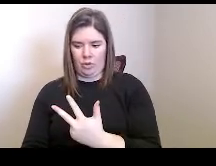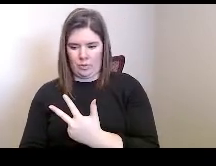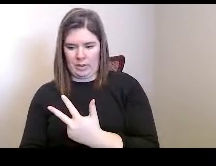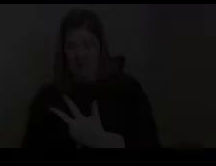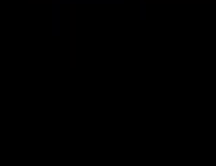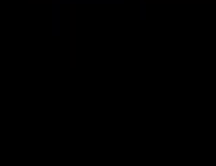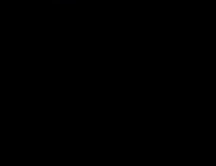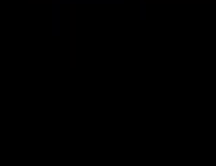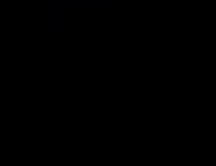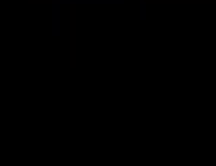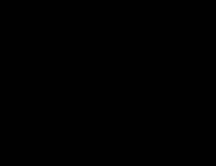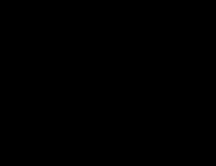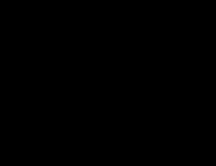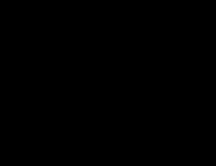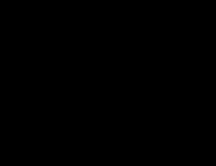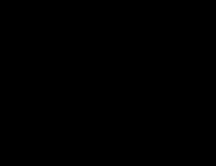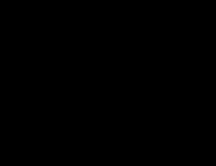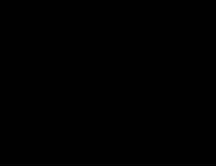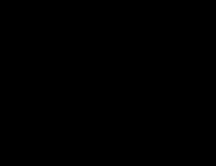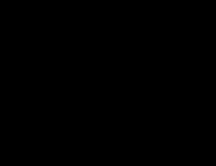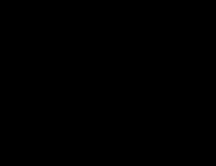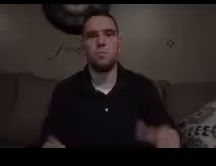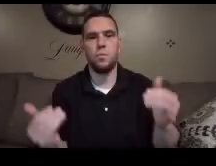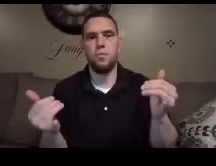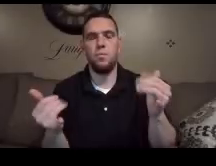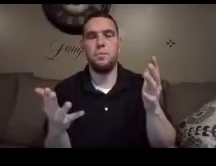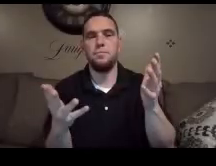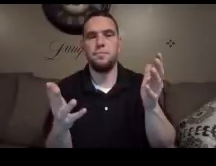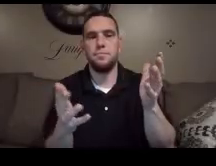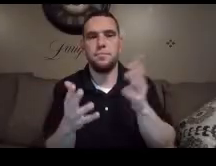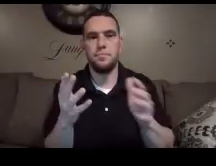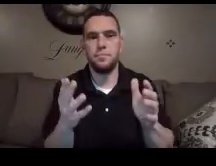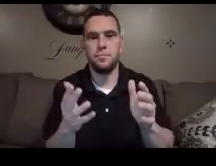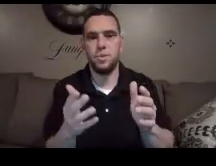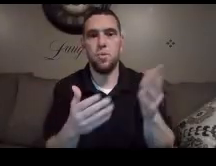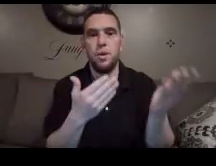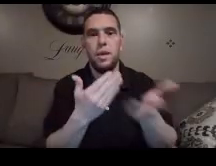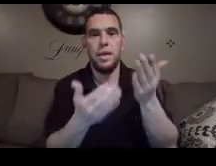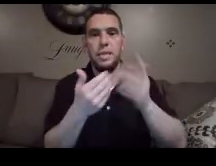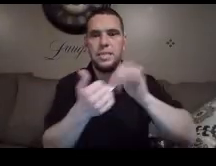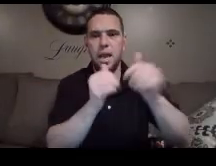subsection would be "major industry sectors." So, an easy way to select that would be click,